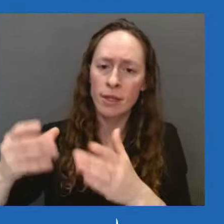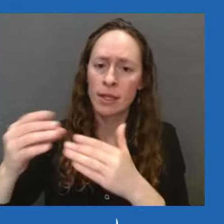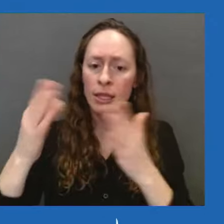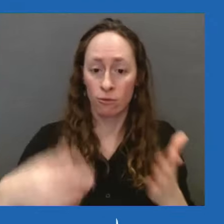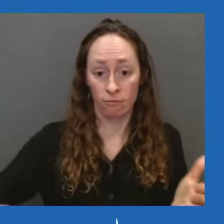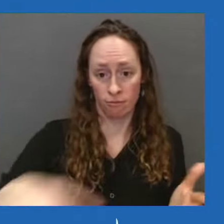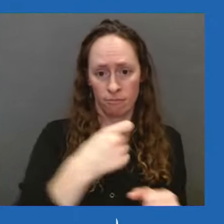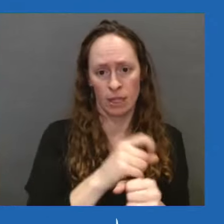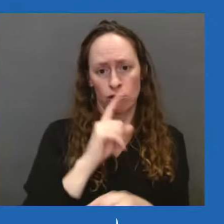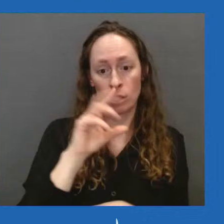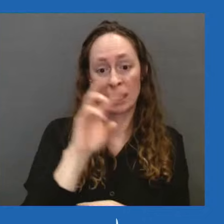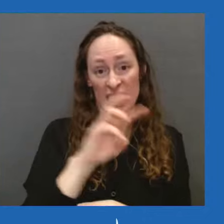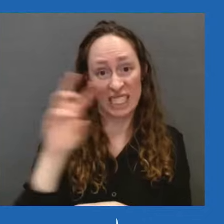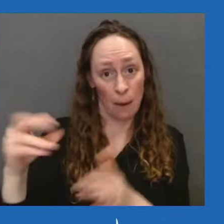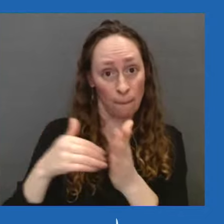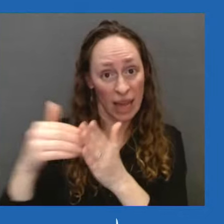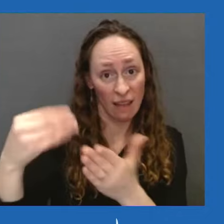have access to affordable high-speed Internet.